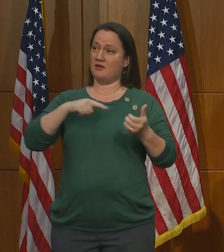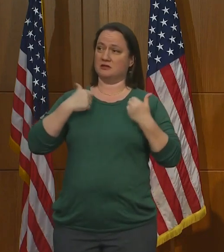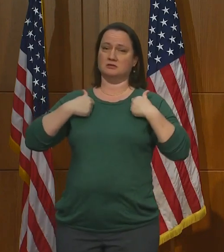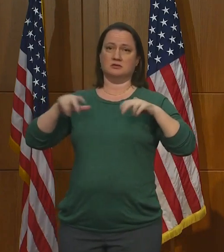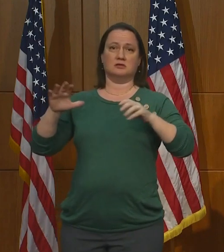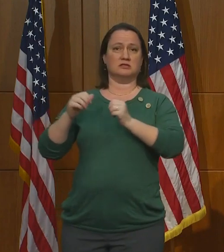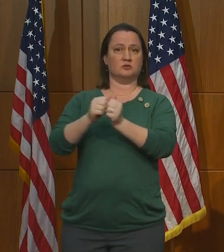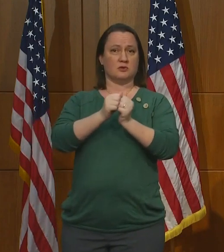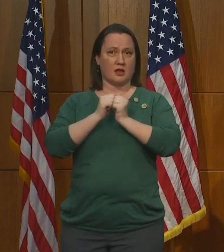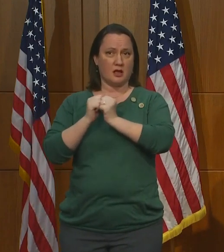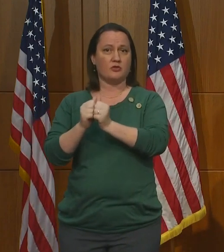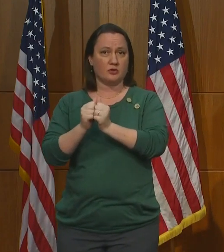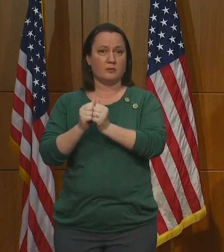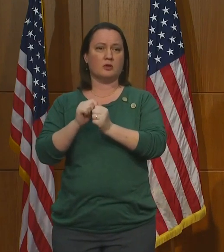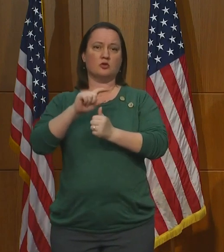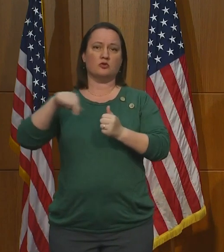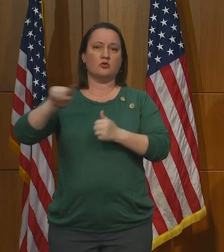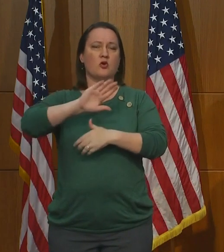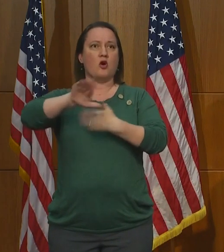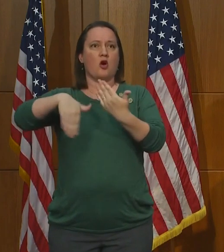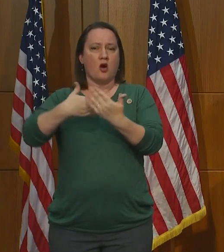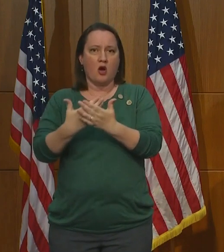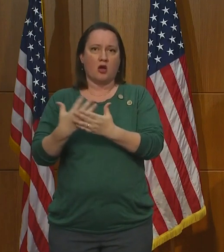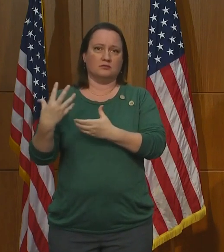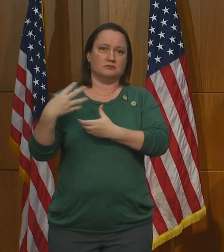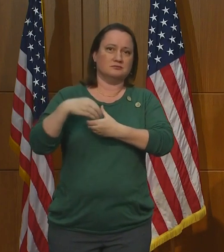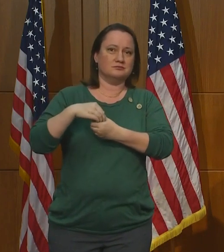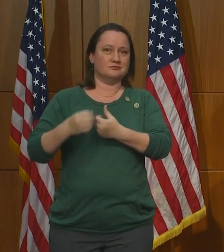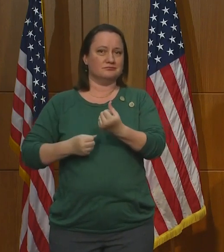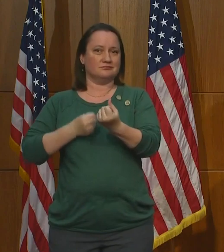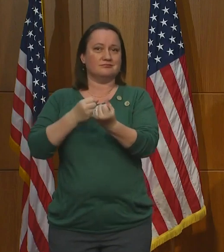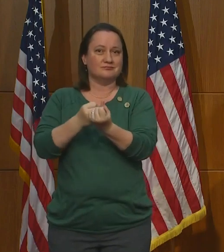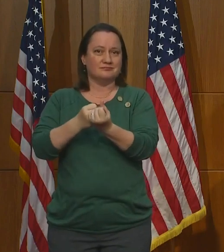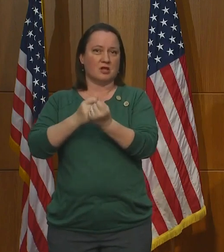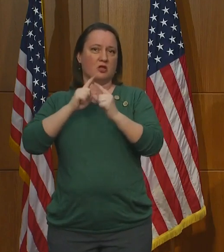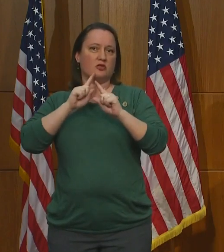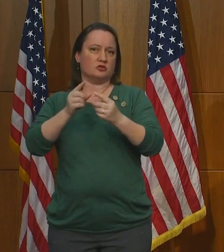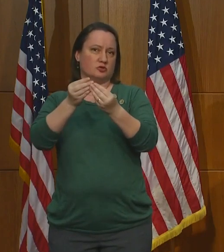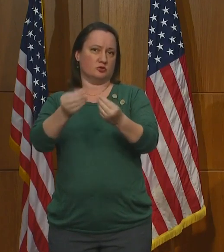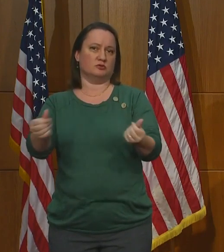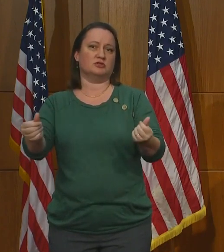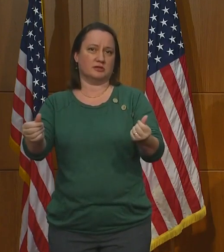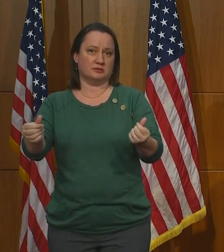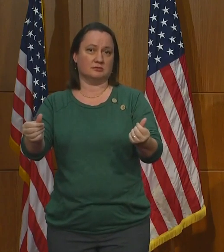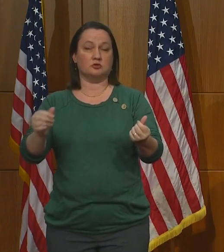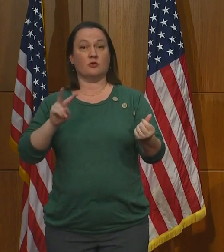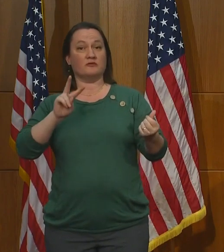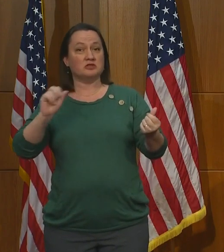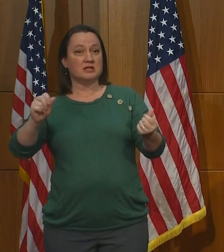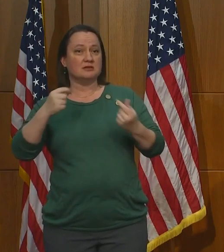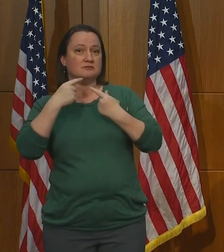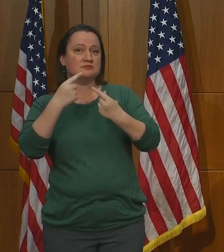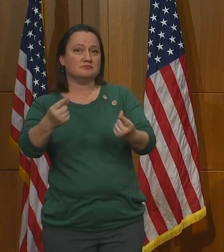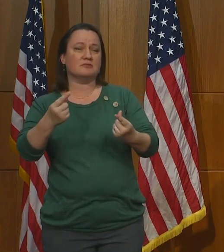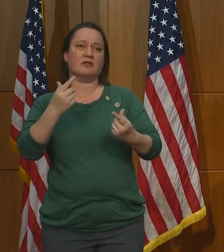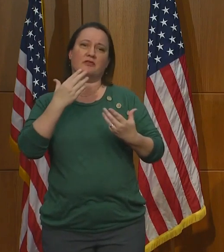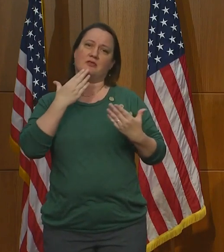HAVE MADE SACRIFICES THIS IS A TAKING. ALL OF YOU PART OF THE